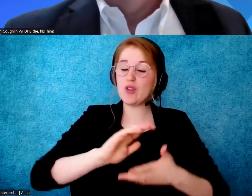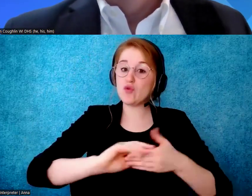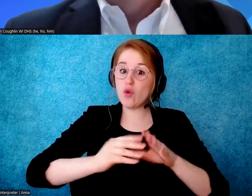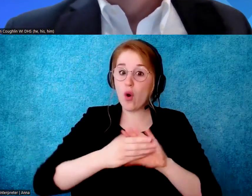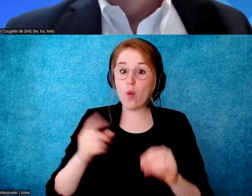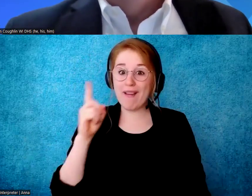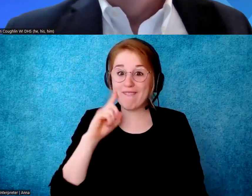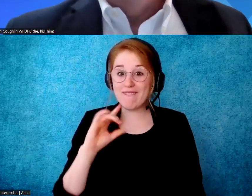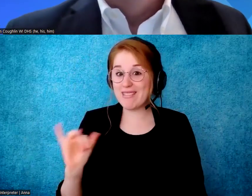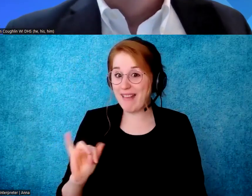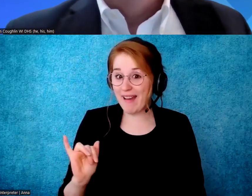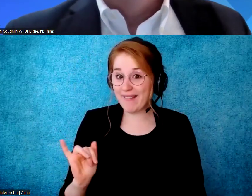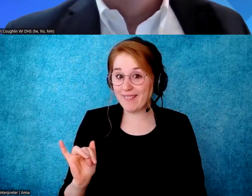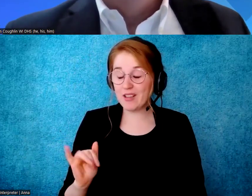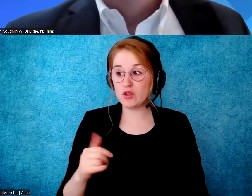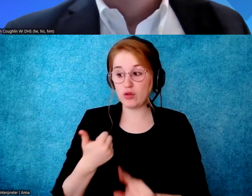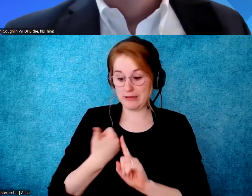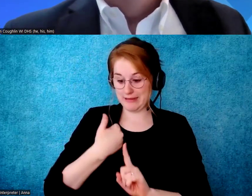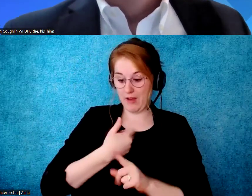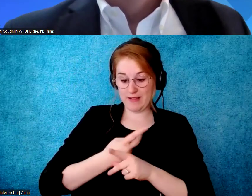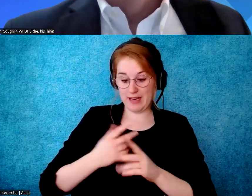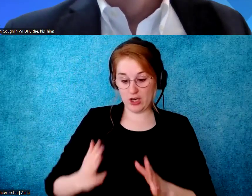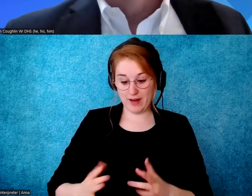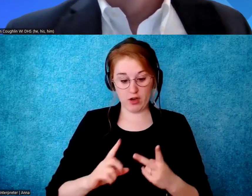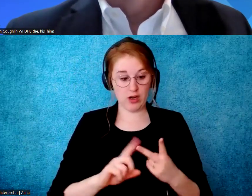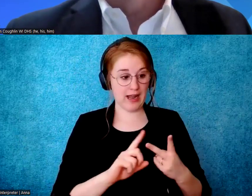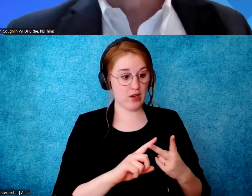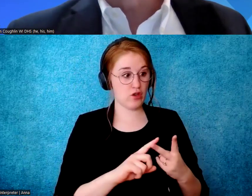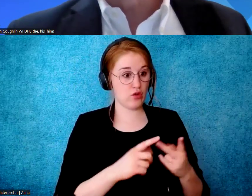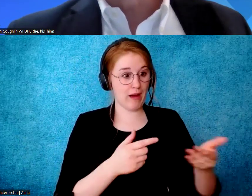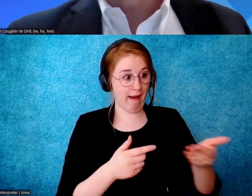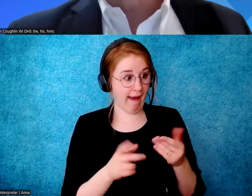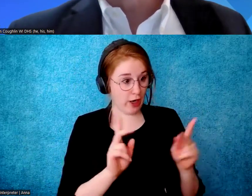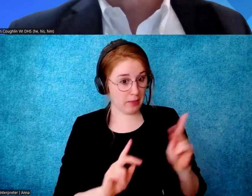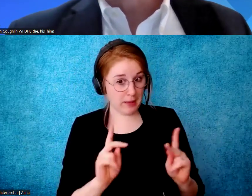to be a caregiver and to be an employer. And the challenges were all told in the words